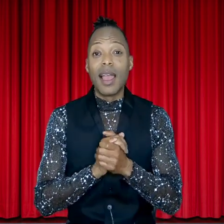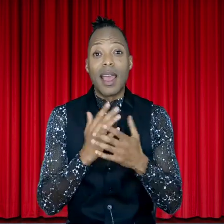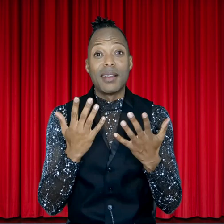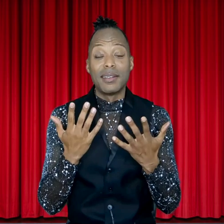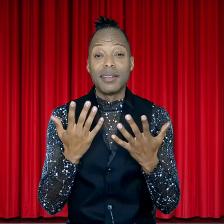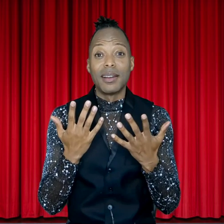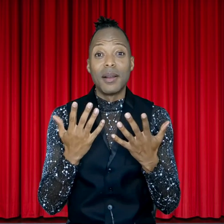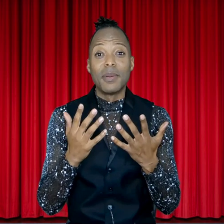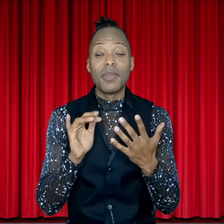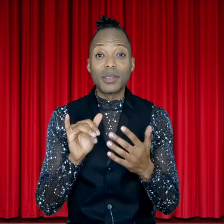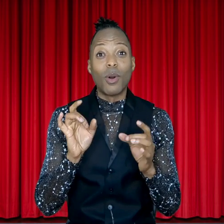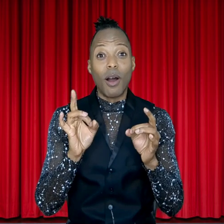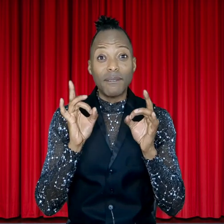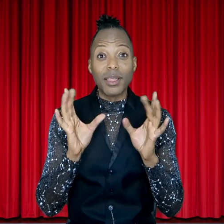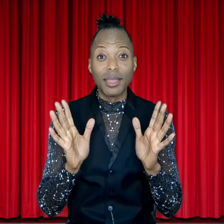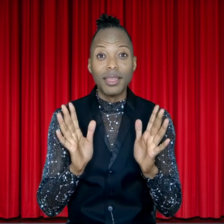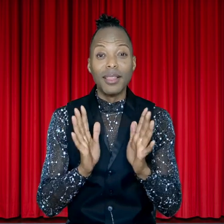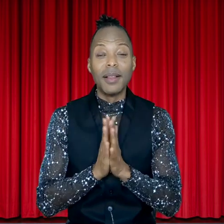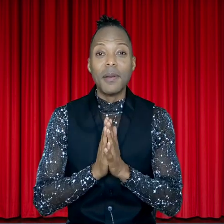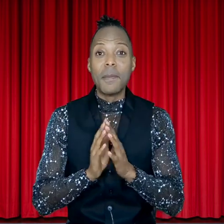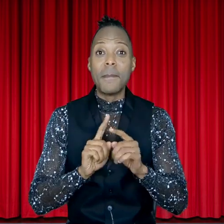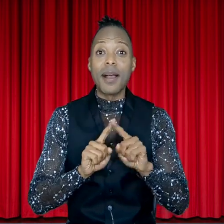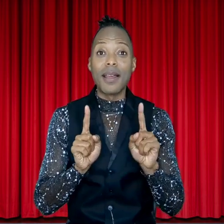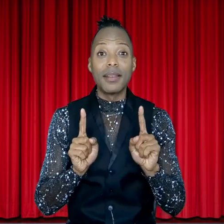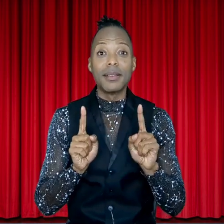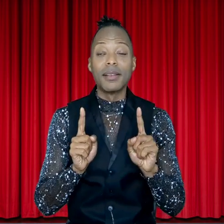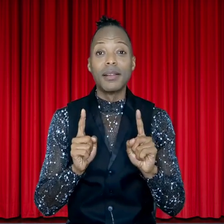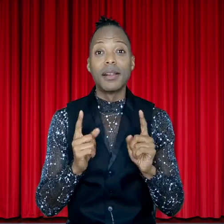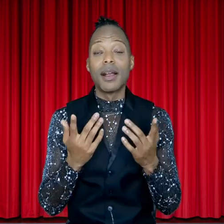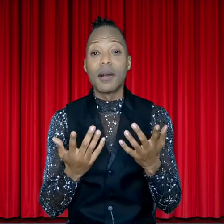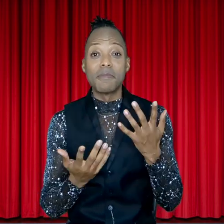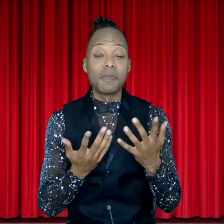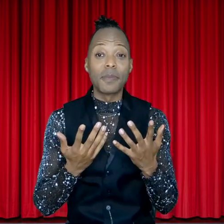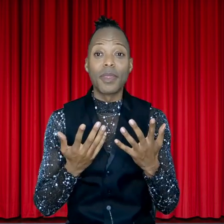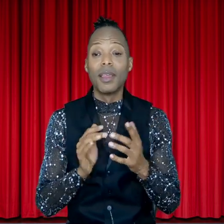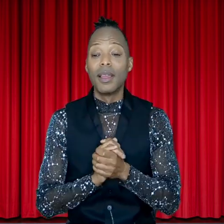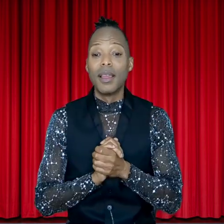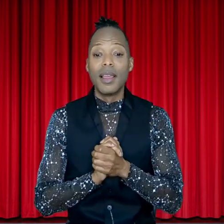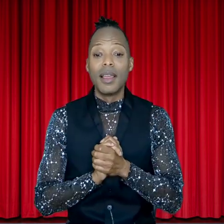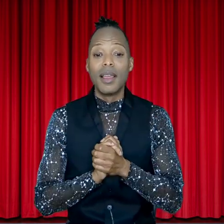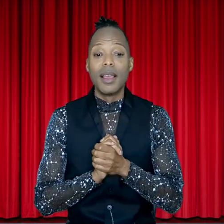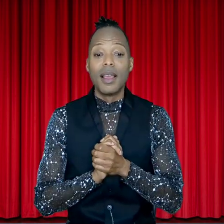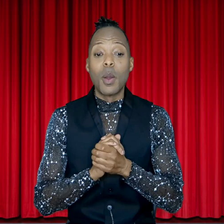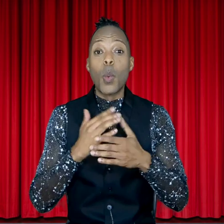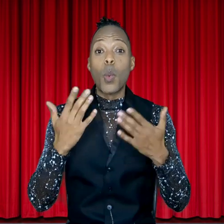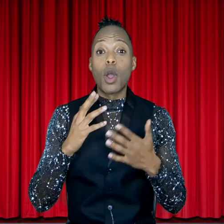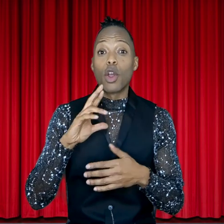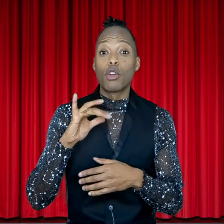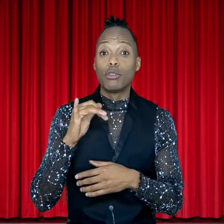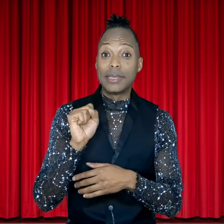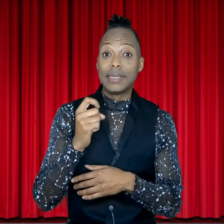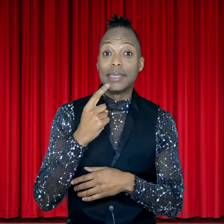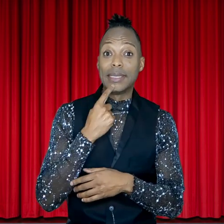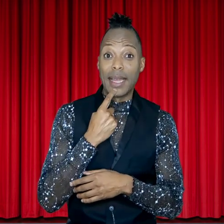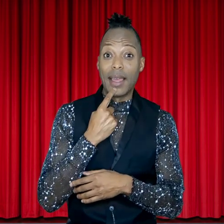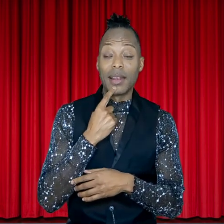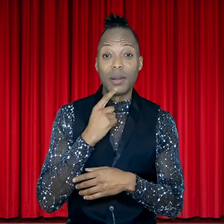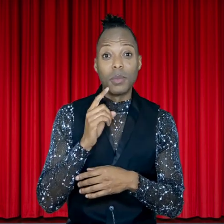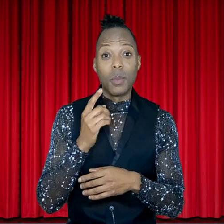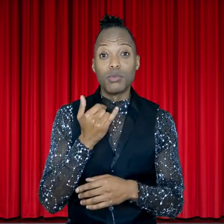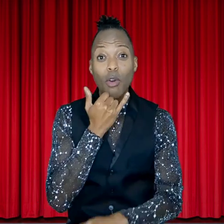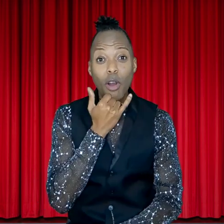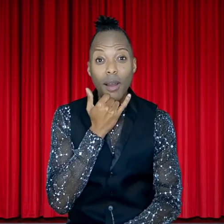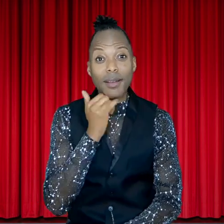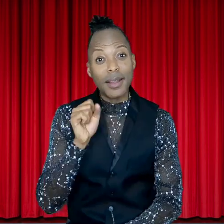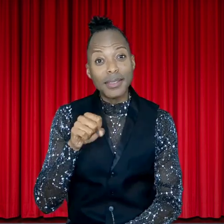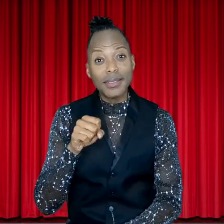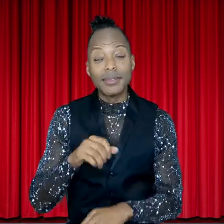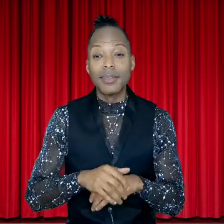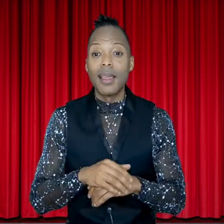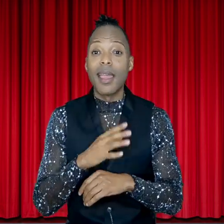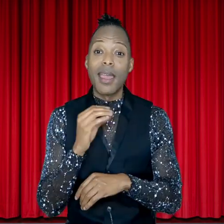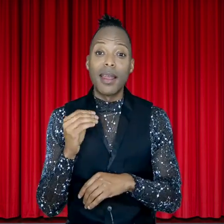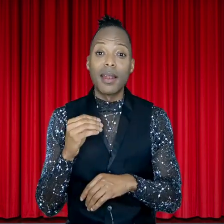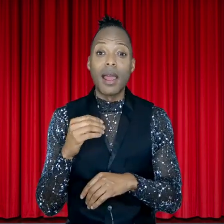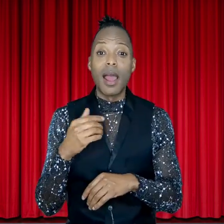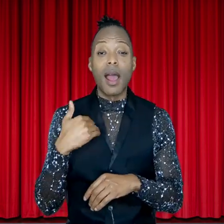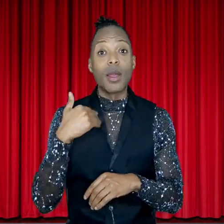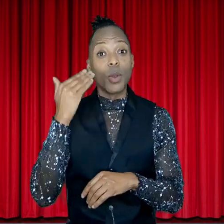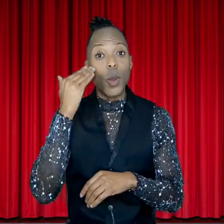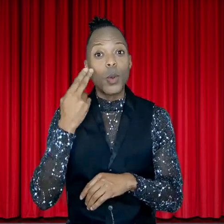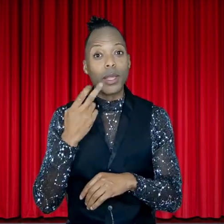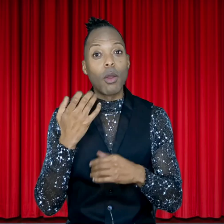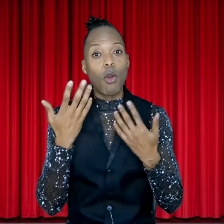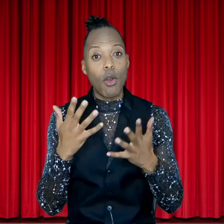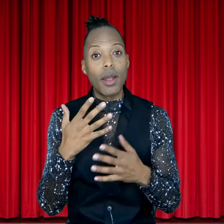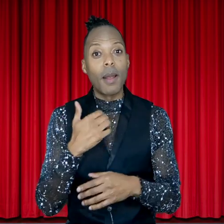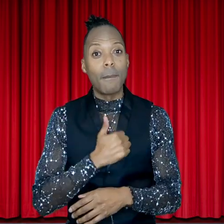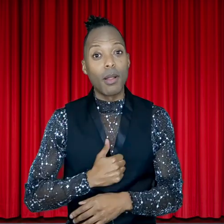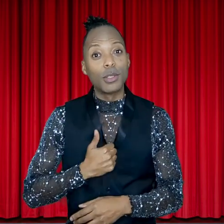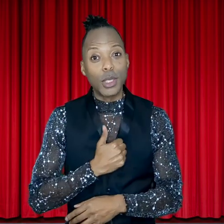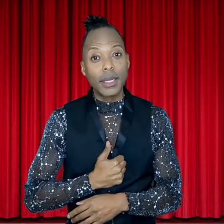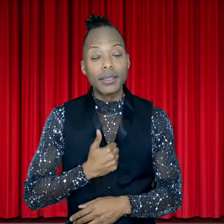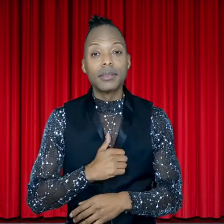but what Chris said was wrong and I know he already apologized and Will did apologize as well.